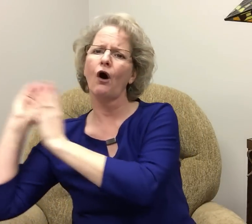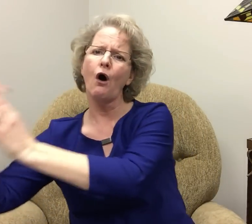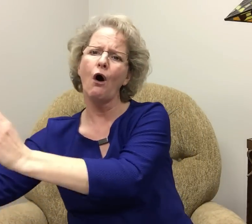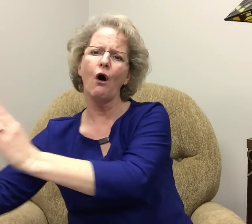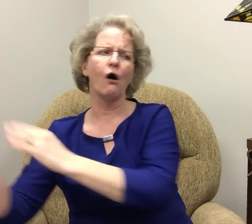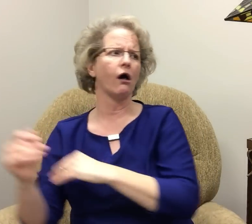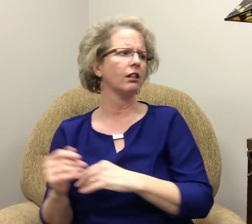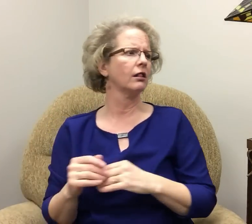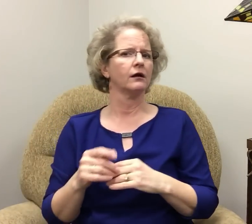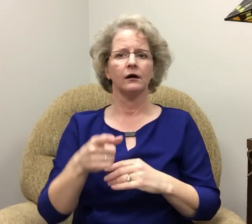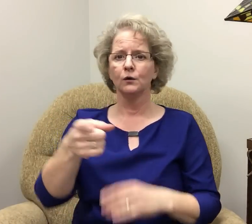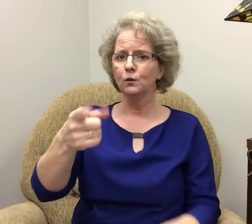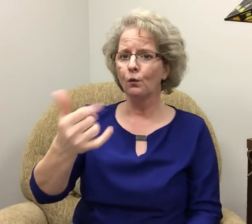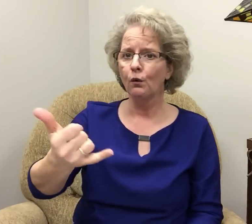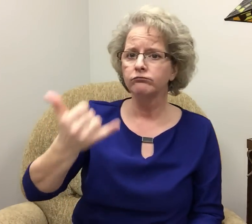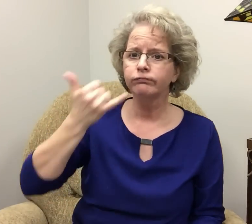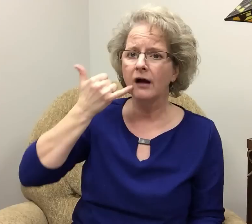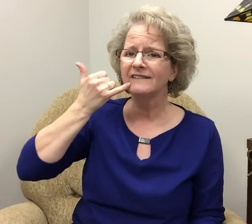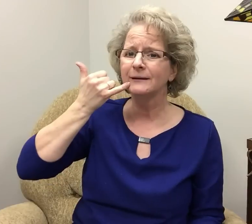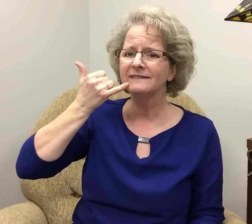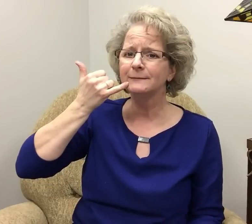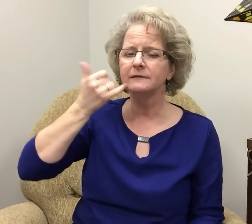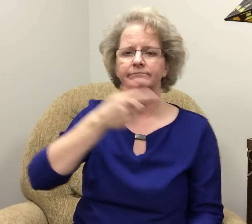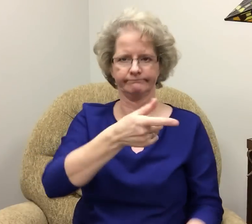they can hear in their immediate environment.